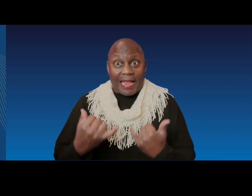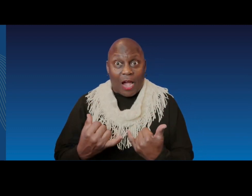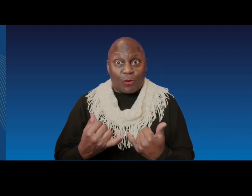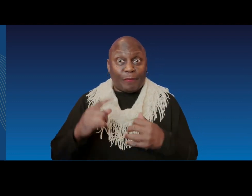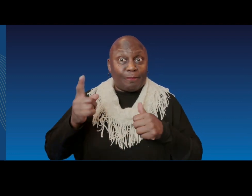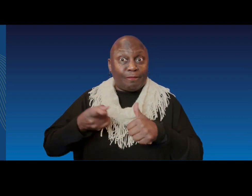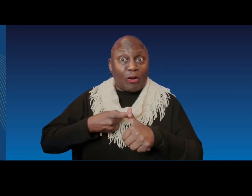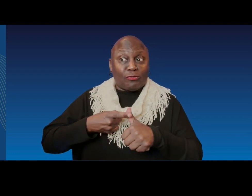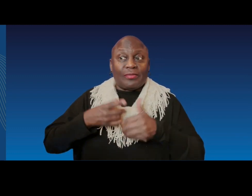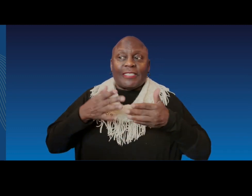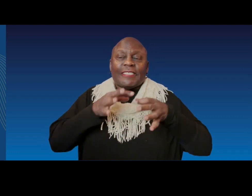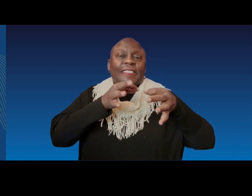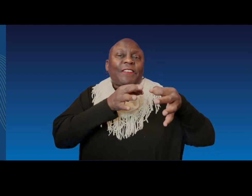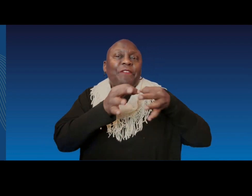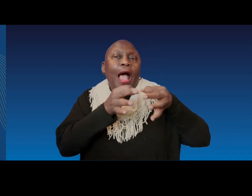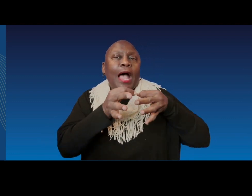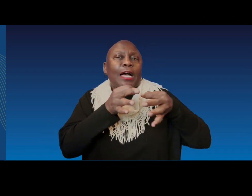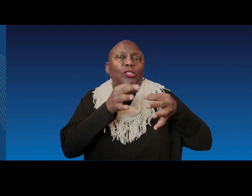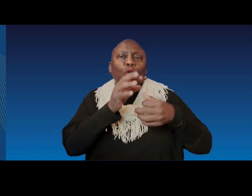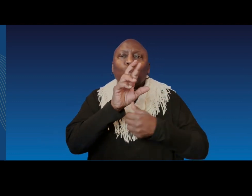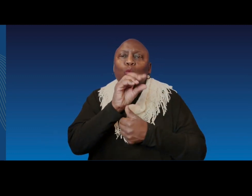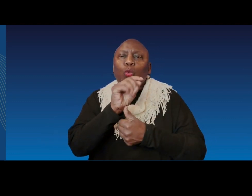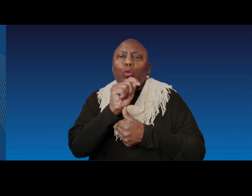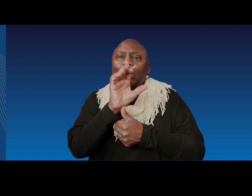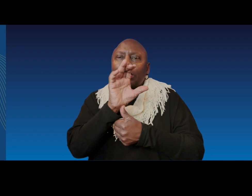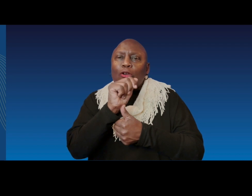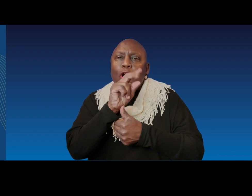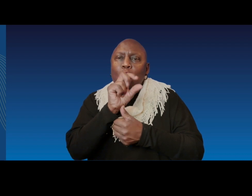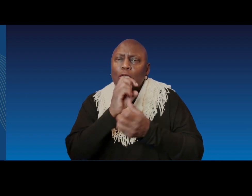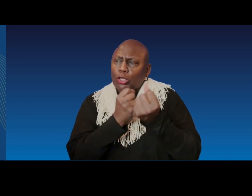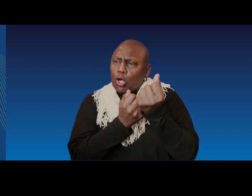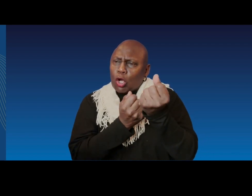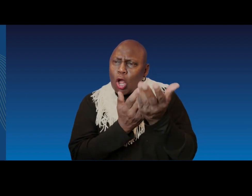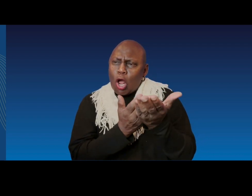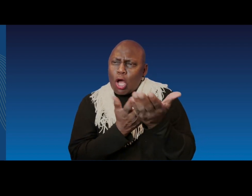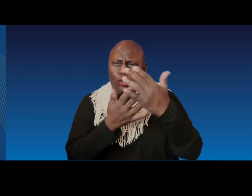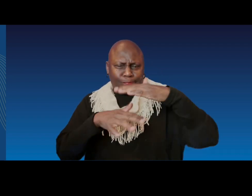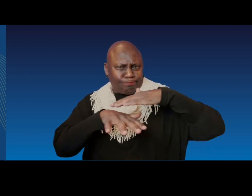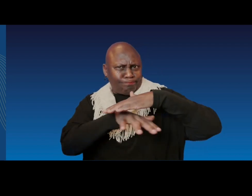Now, first, let's define the underlying root cause